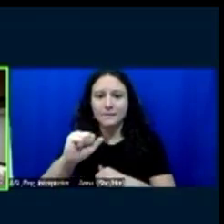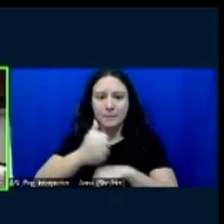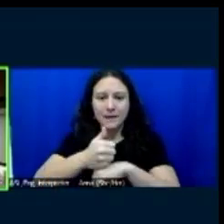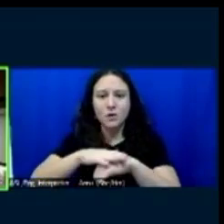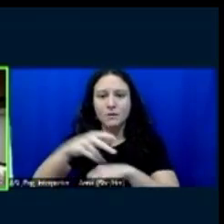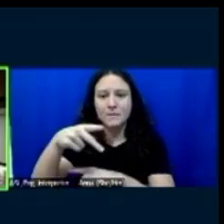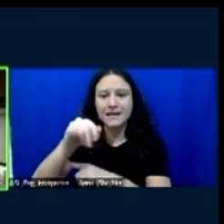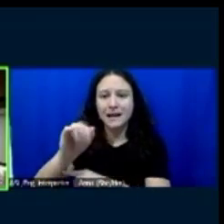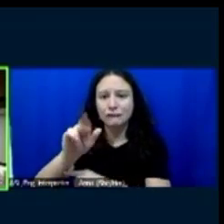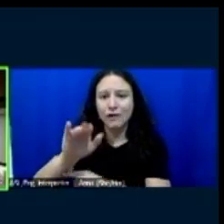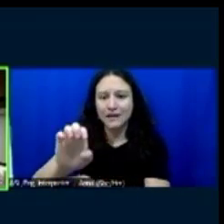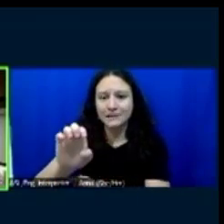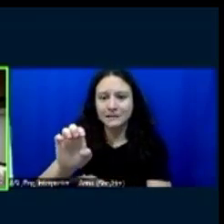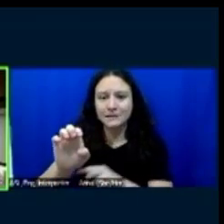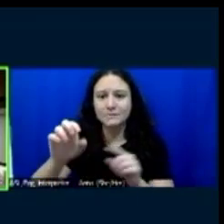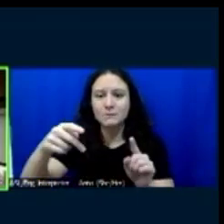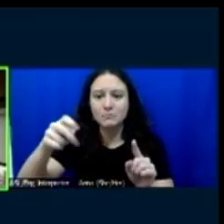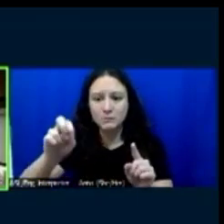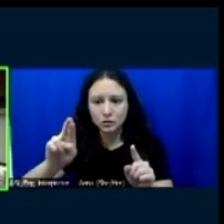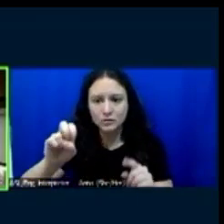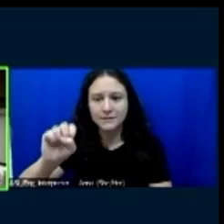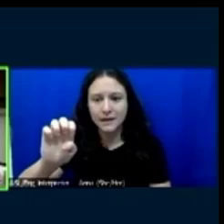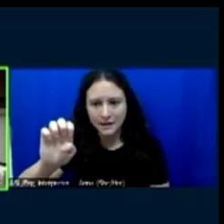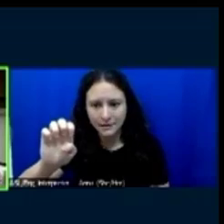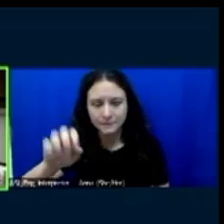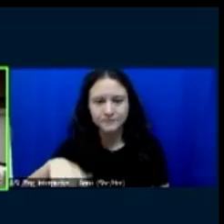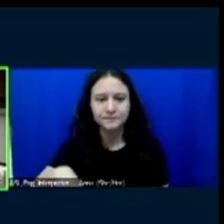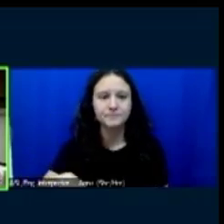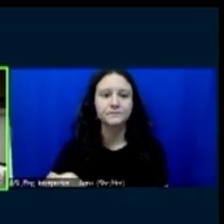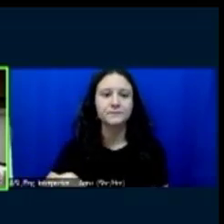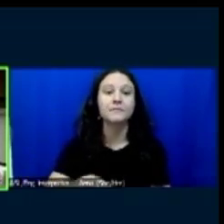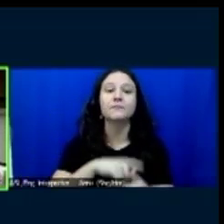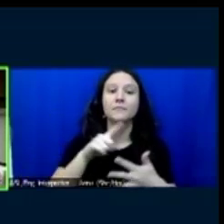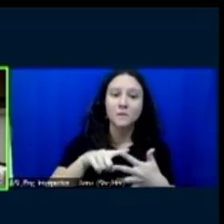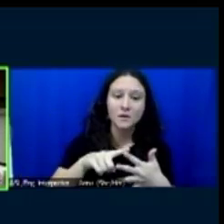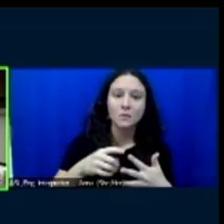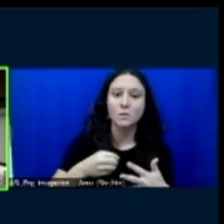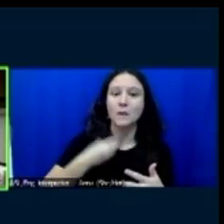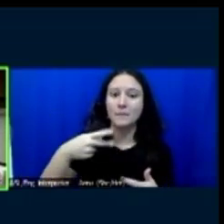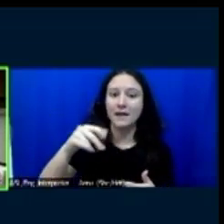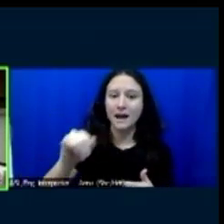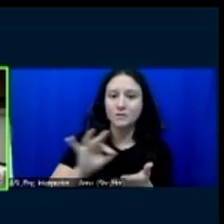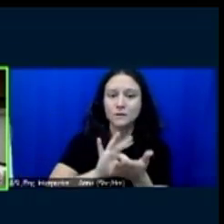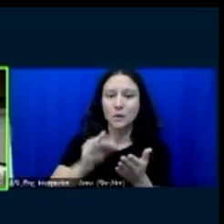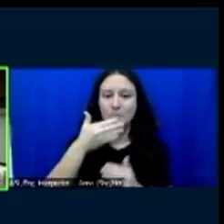However, you do see that the applications from white PIs scored better than those black PIs